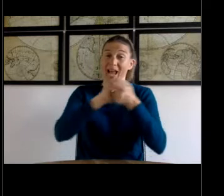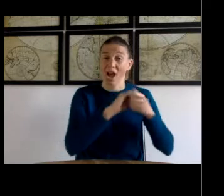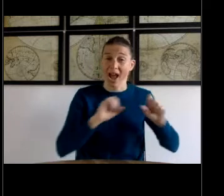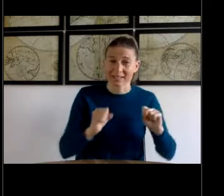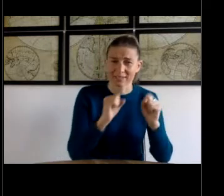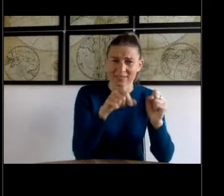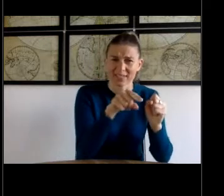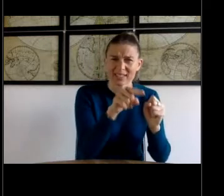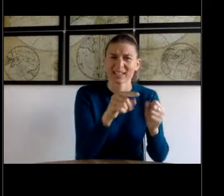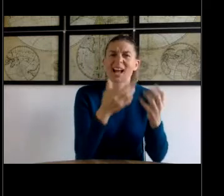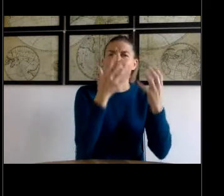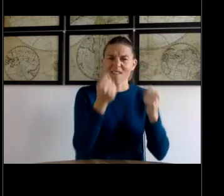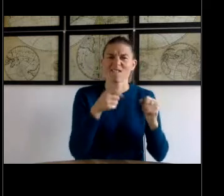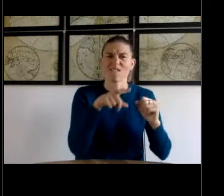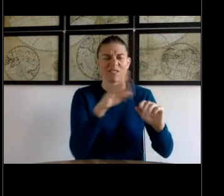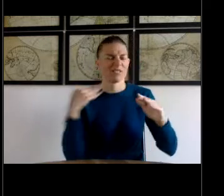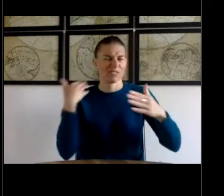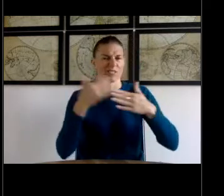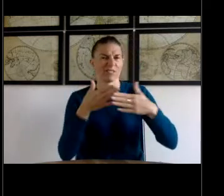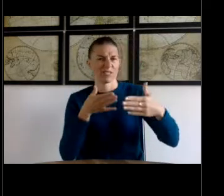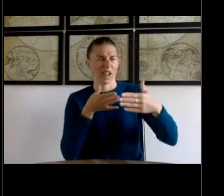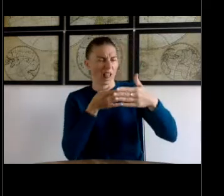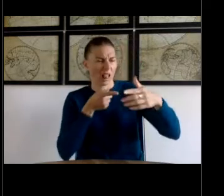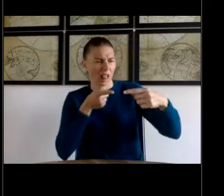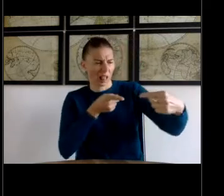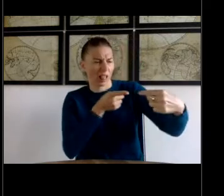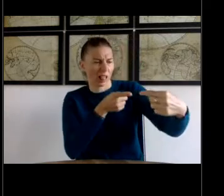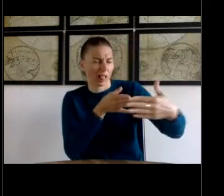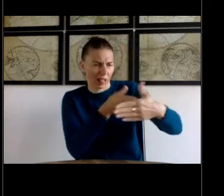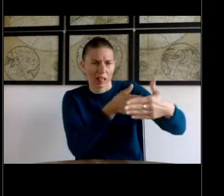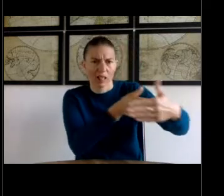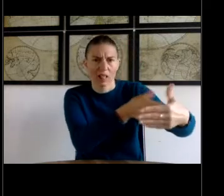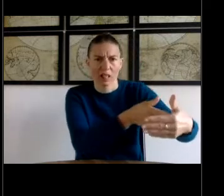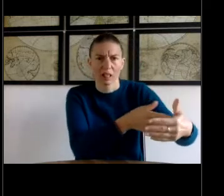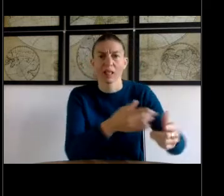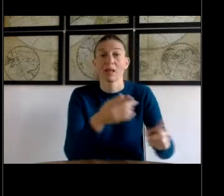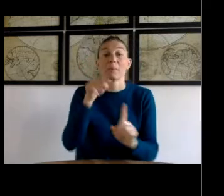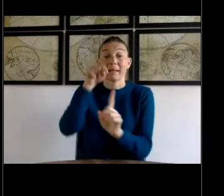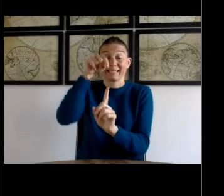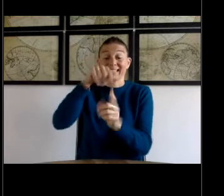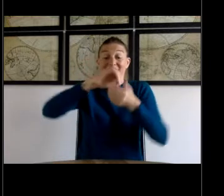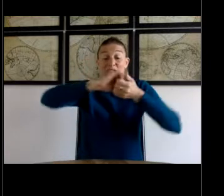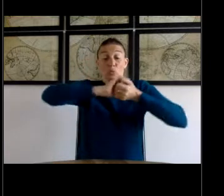Solidarity is the key word of the European Solidarity Corps.